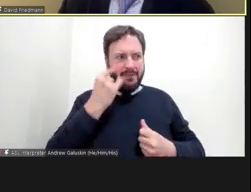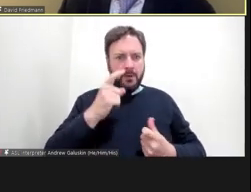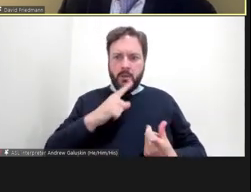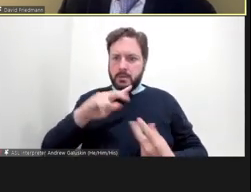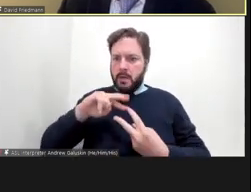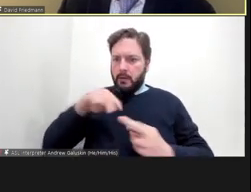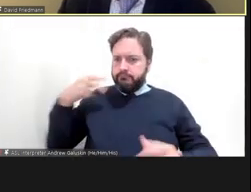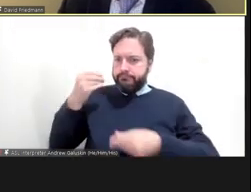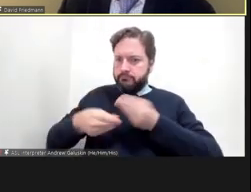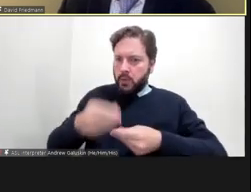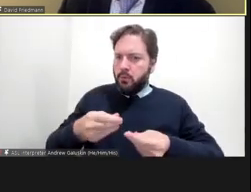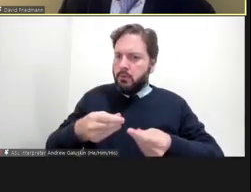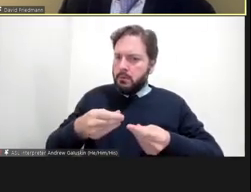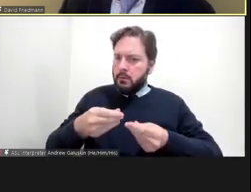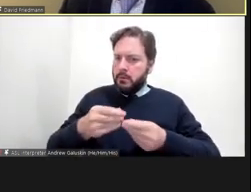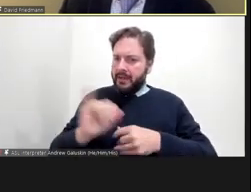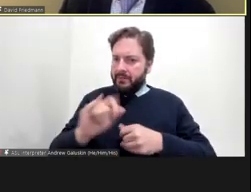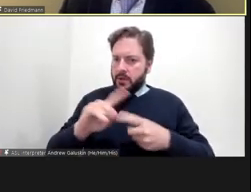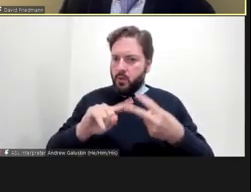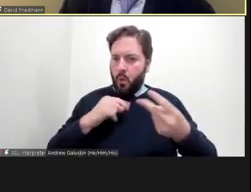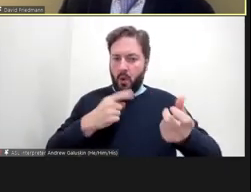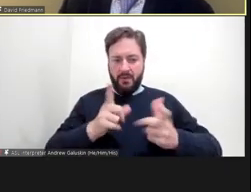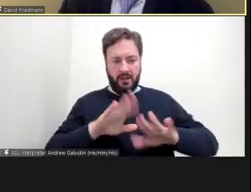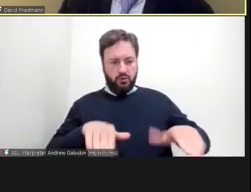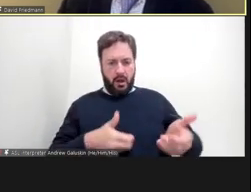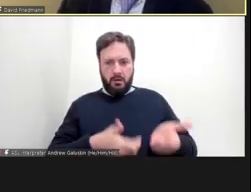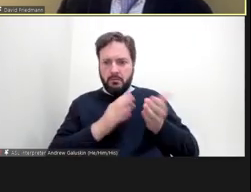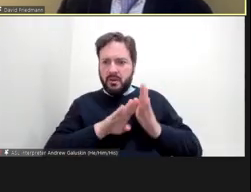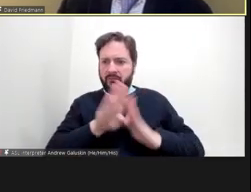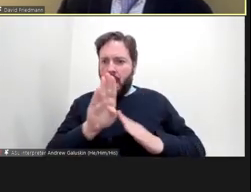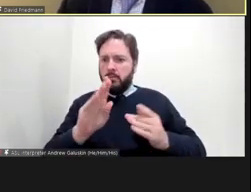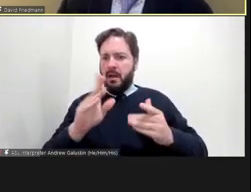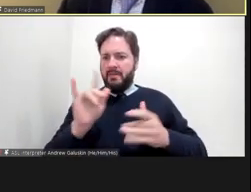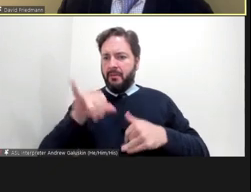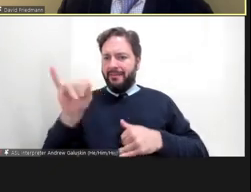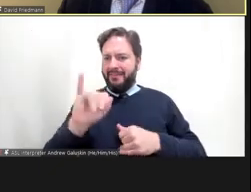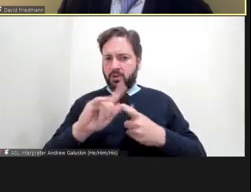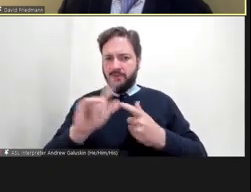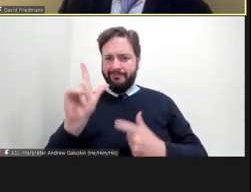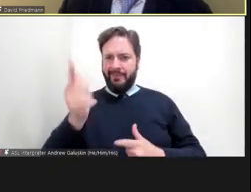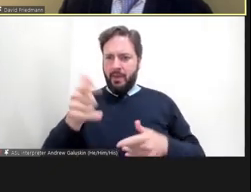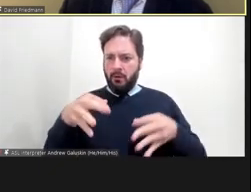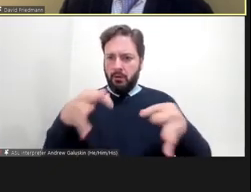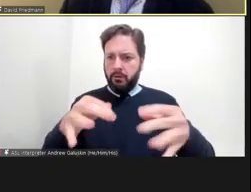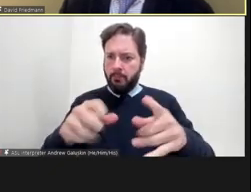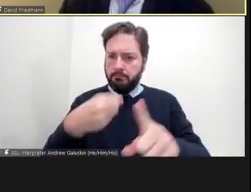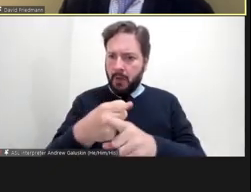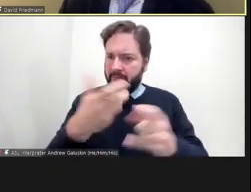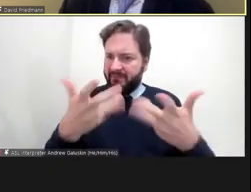or an infection that the child just developed later in life, or... Once already born.